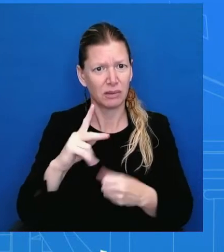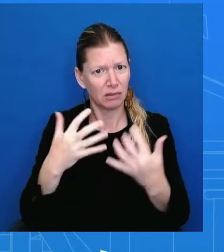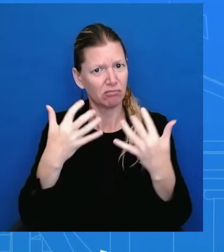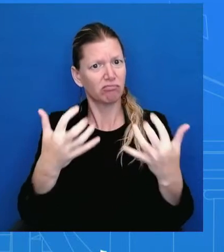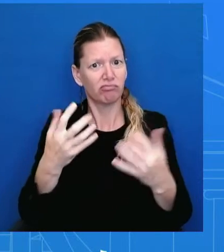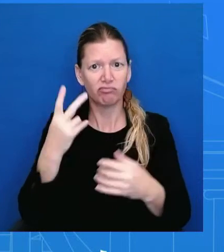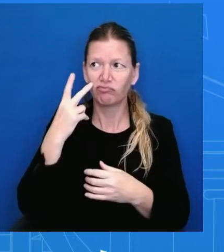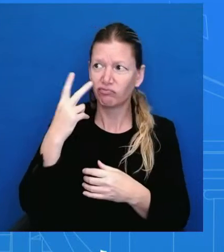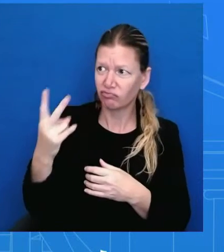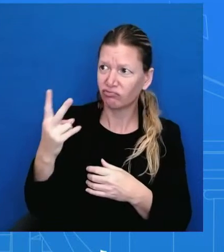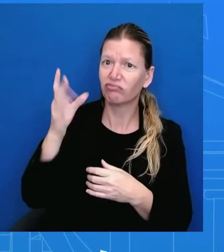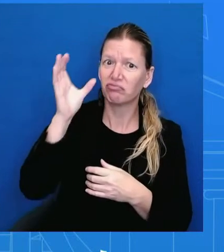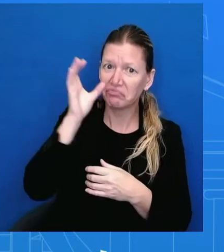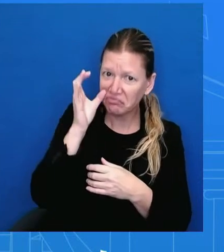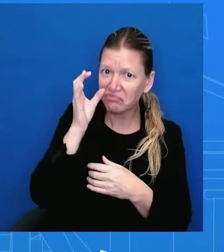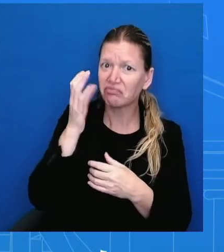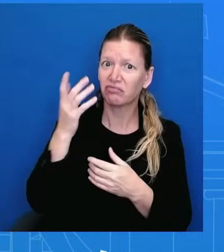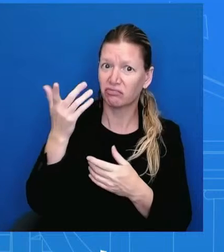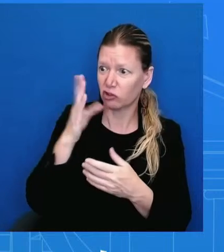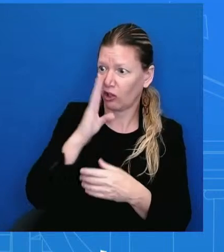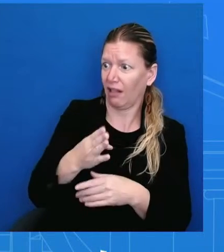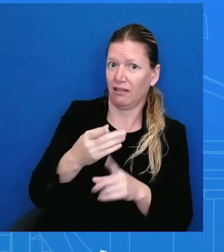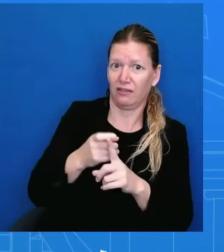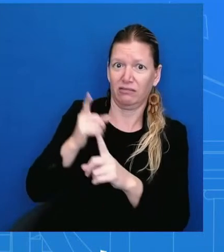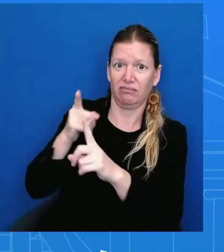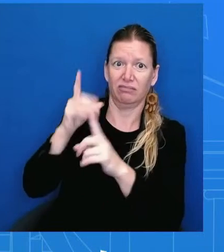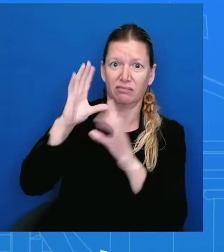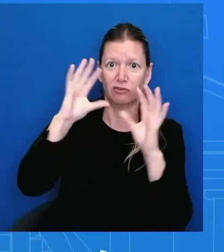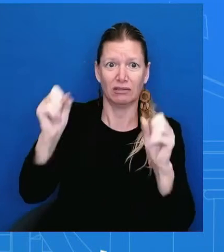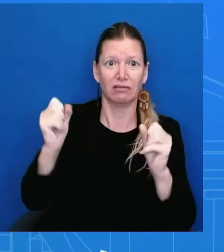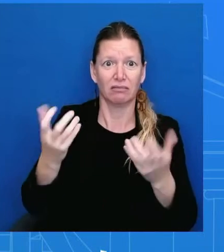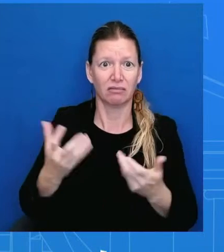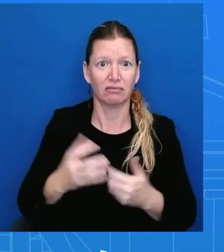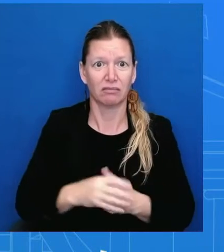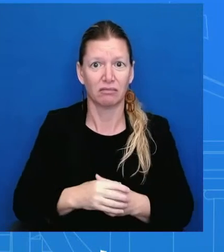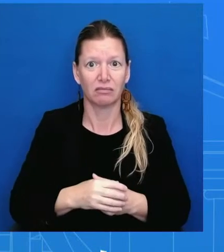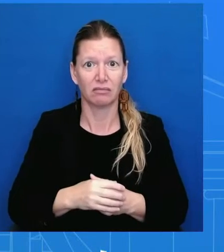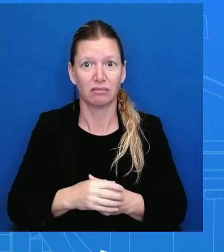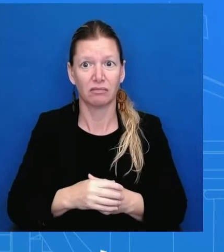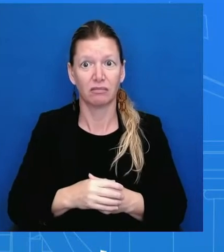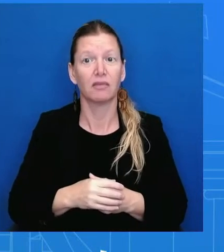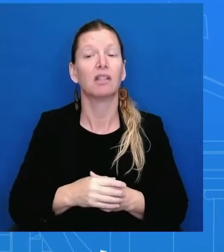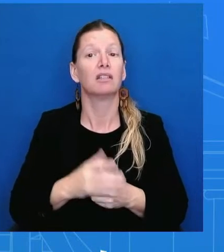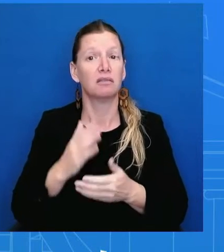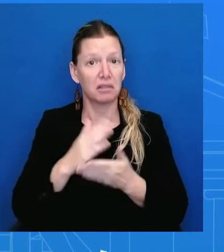on even his health, even the debate. And I think that's important too.